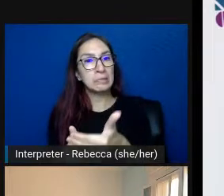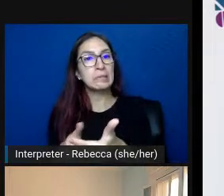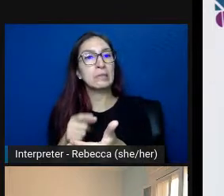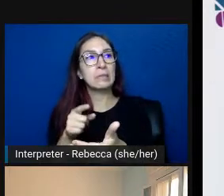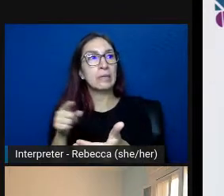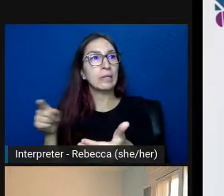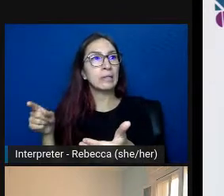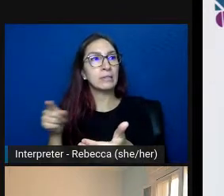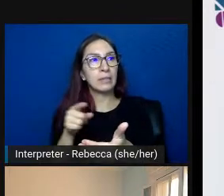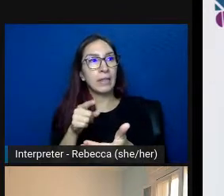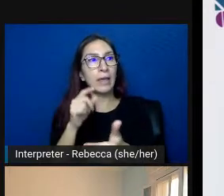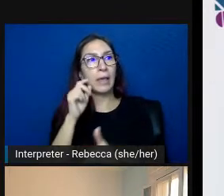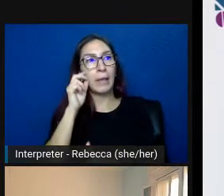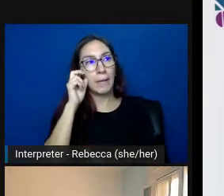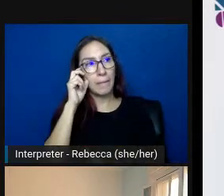So that